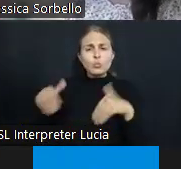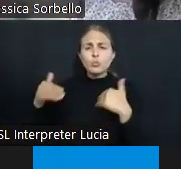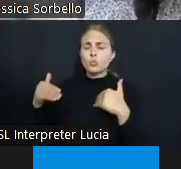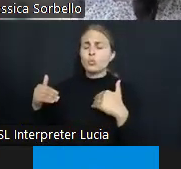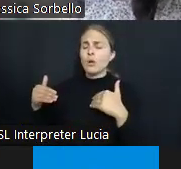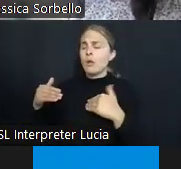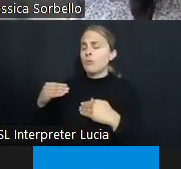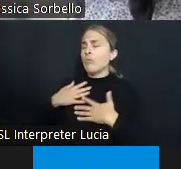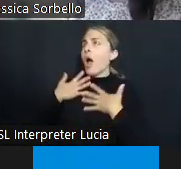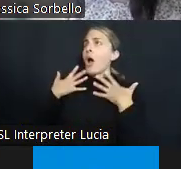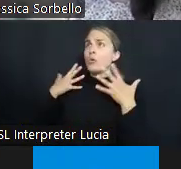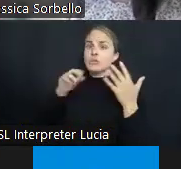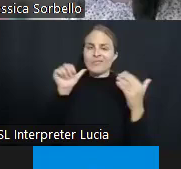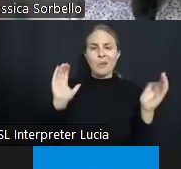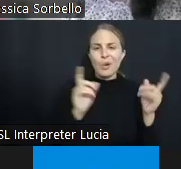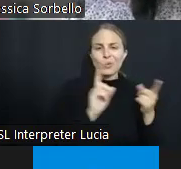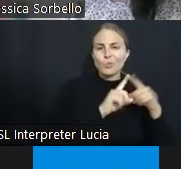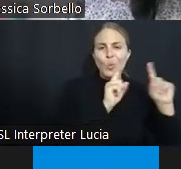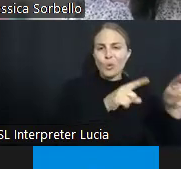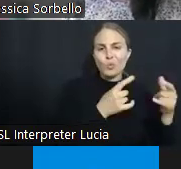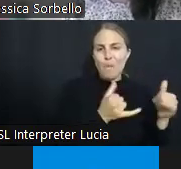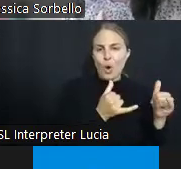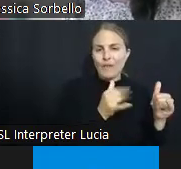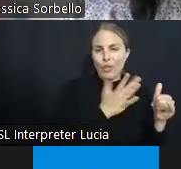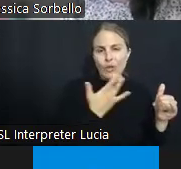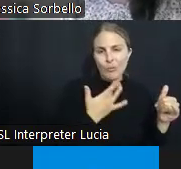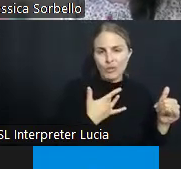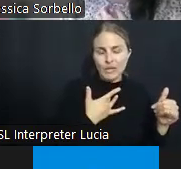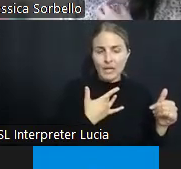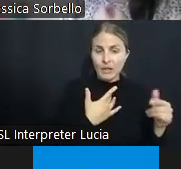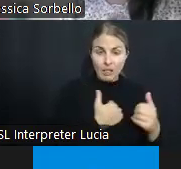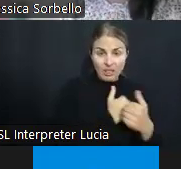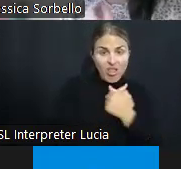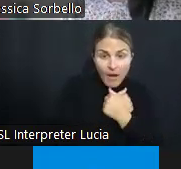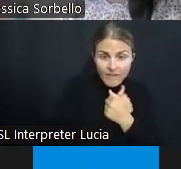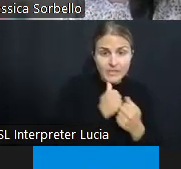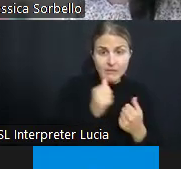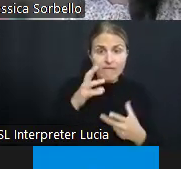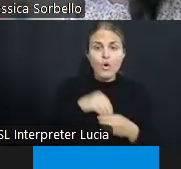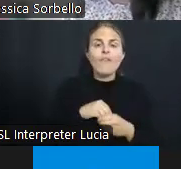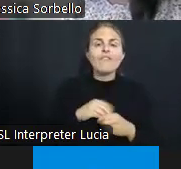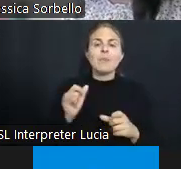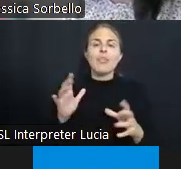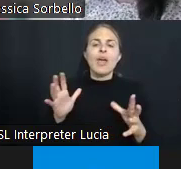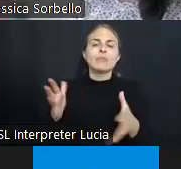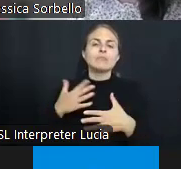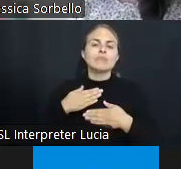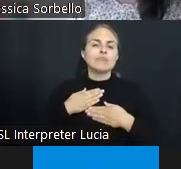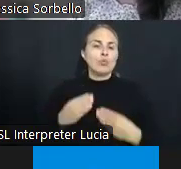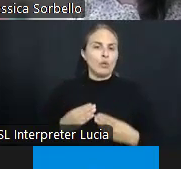the, you know, chemical reward you have no control over. So, again, sorry I'm trying to adjust a little bit, I usually